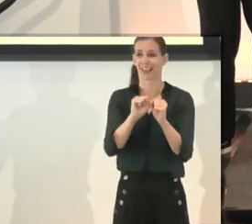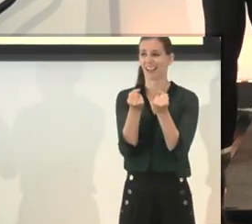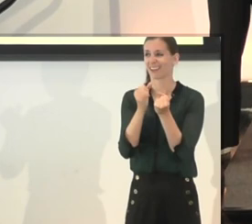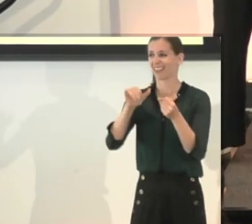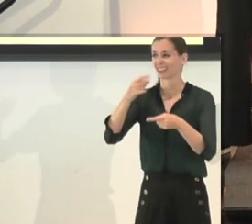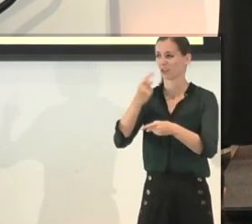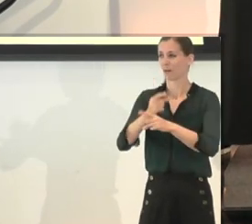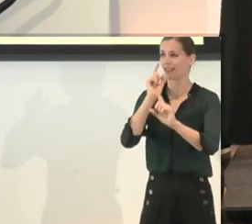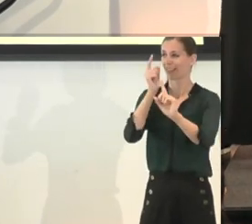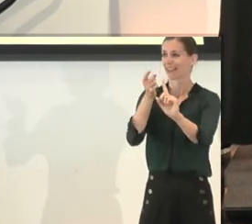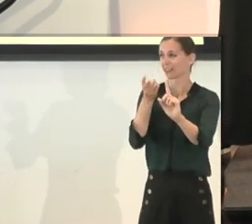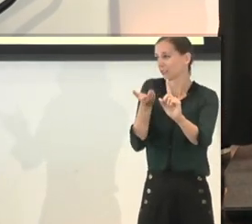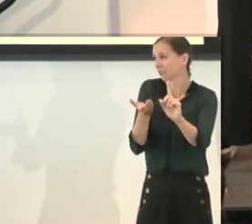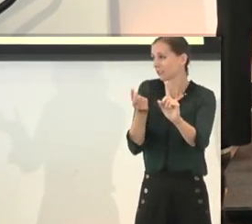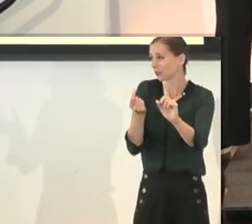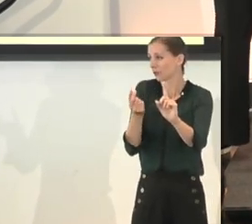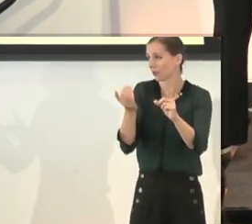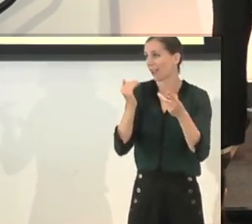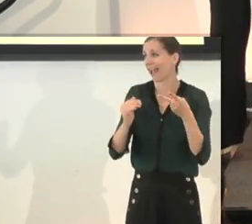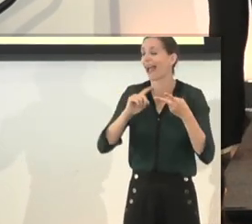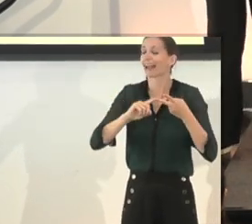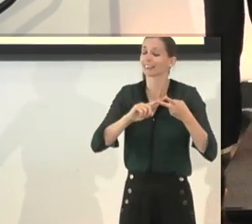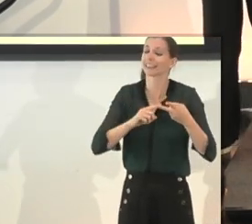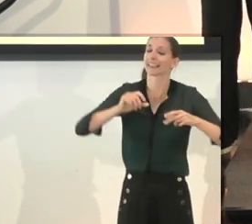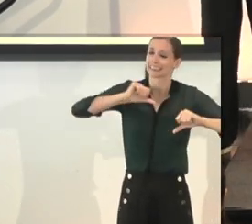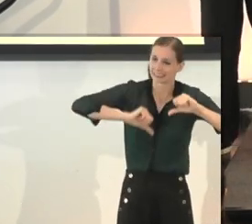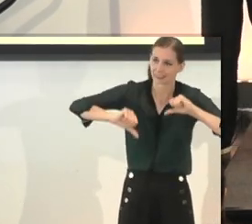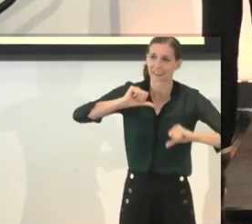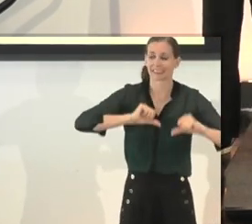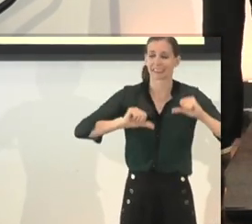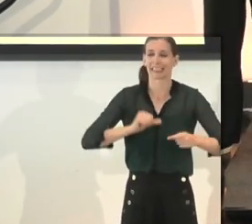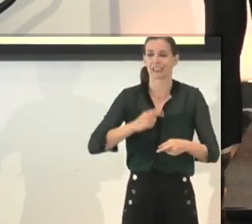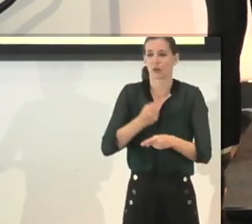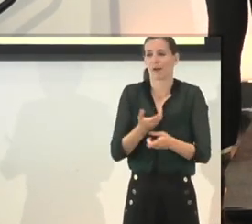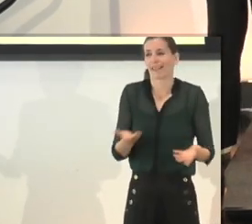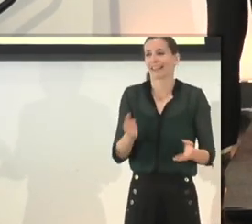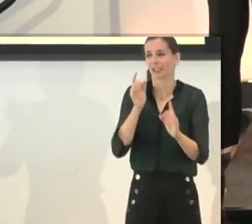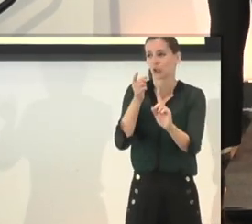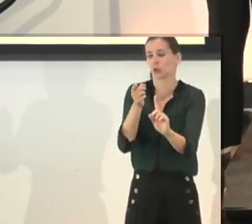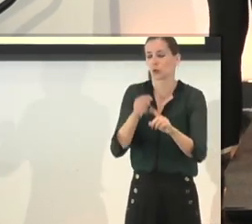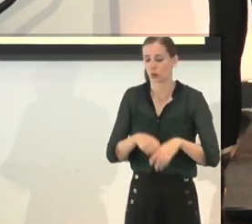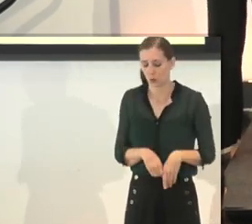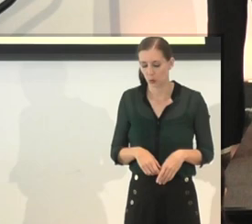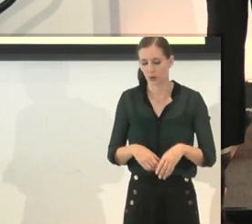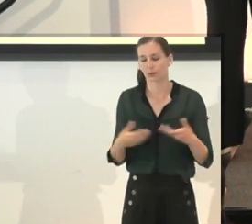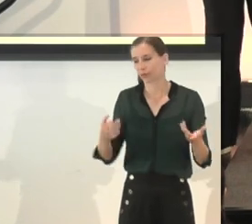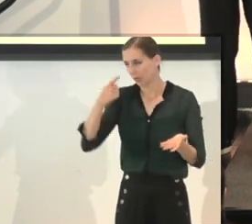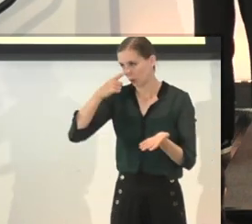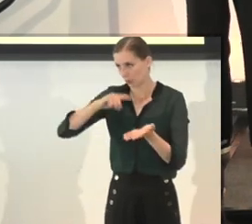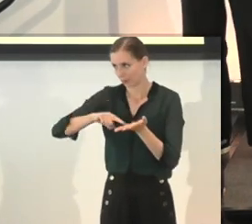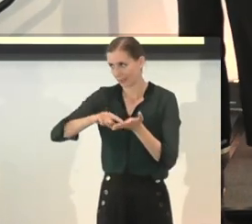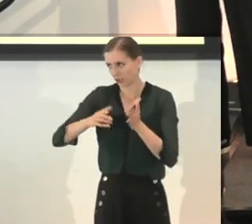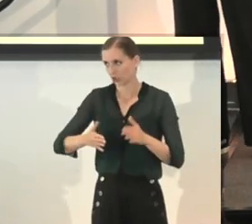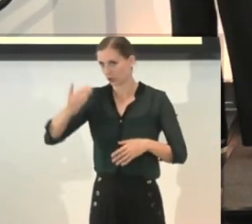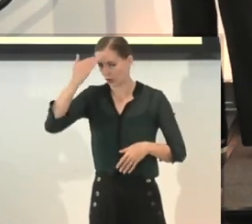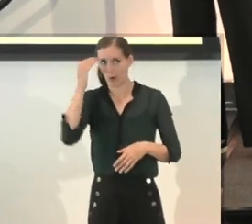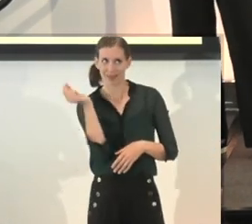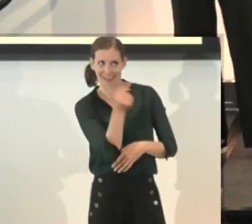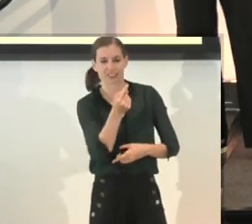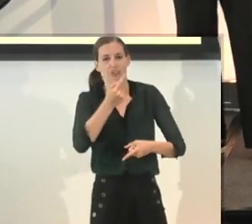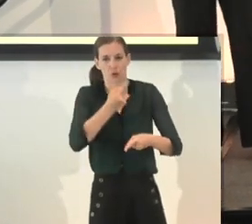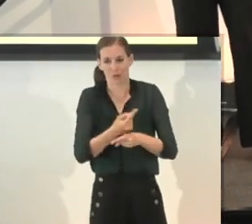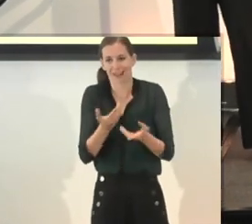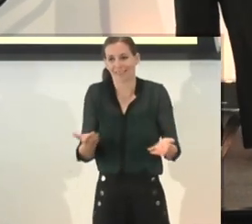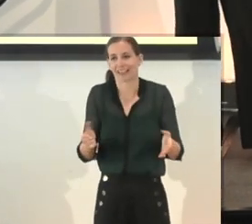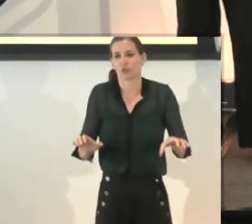knows it is scientifically the right thing to do and they know it is societally correct.